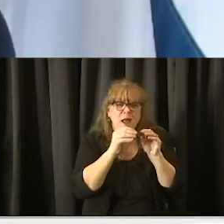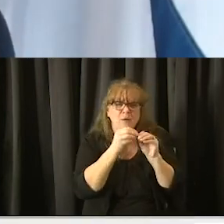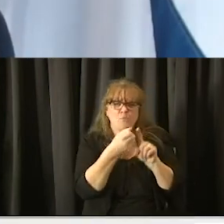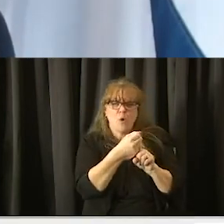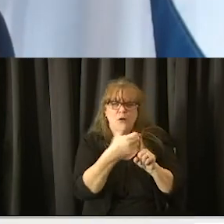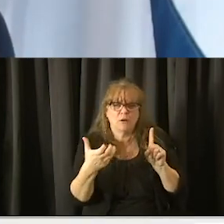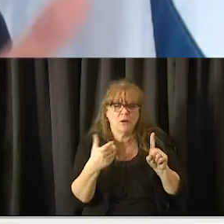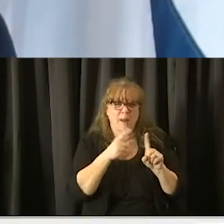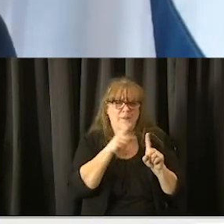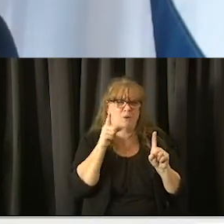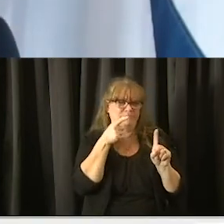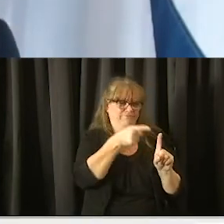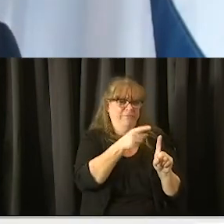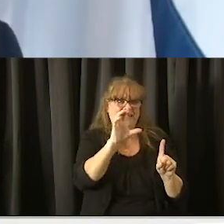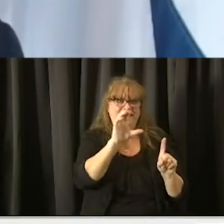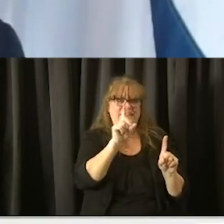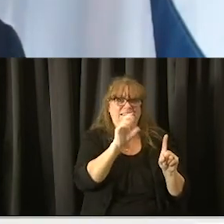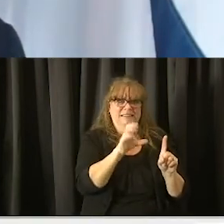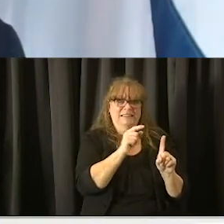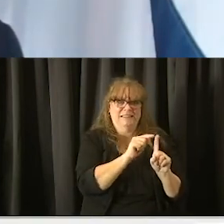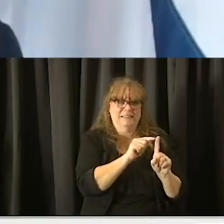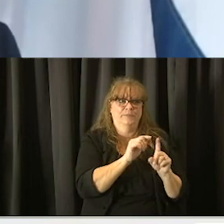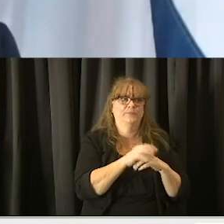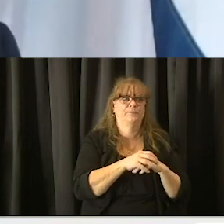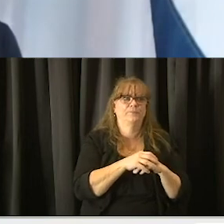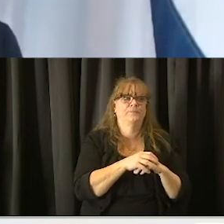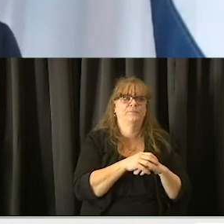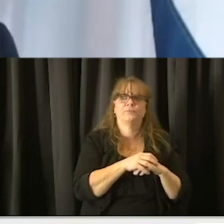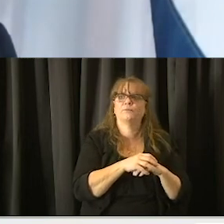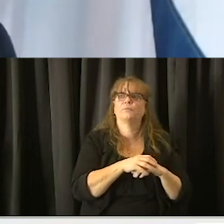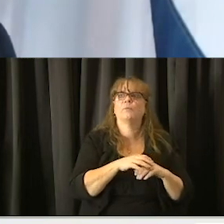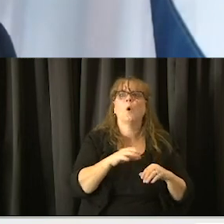i'll turn it over to i think uh dr travonti do you want to talk about how we work with cdc on